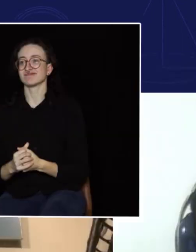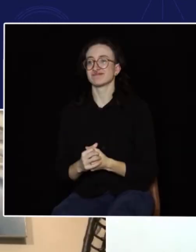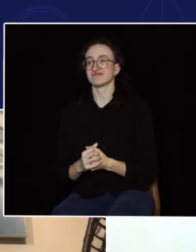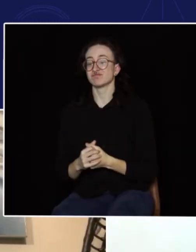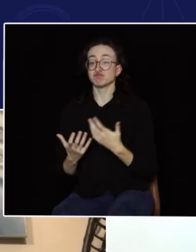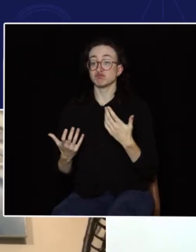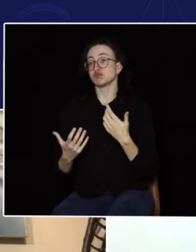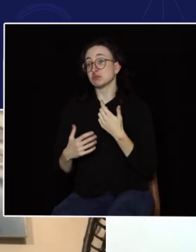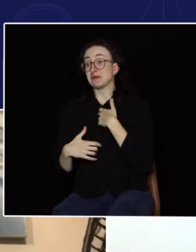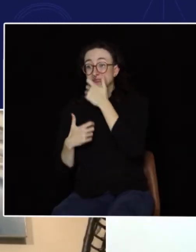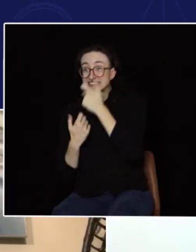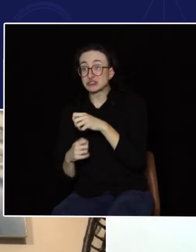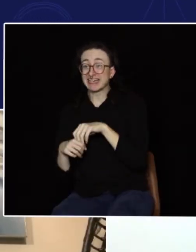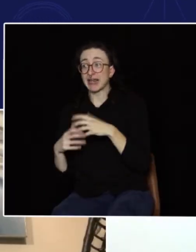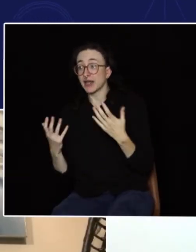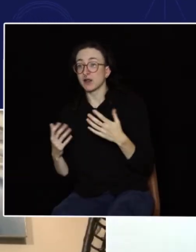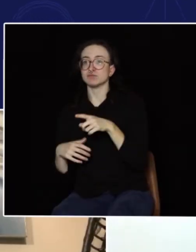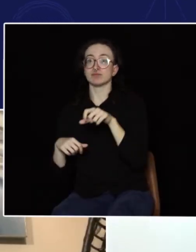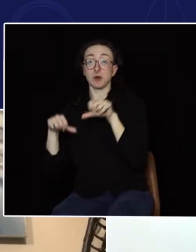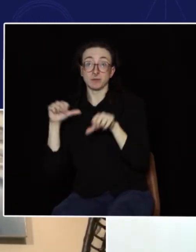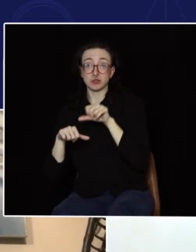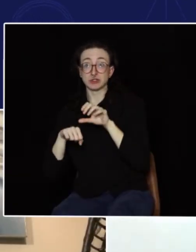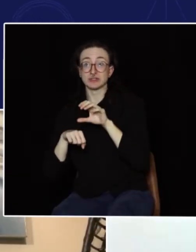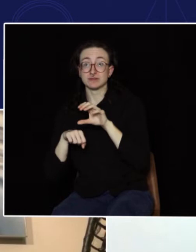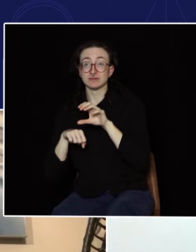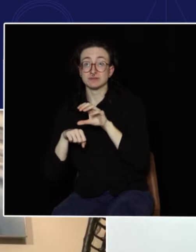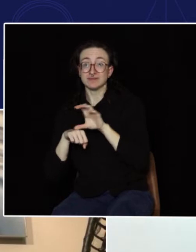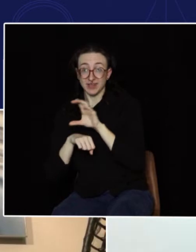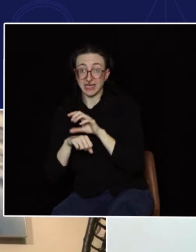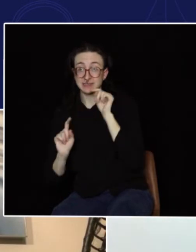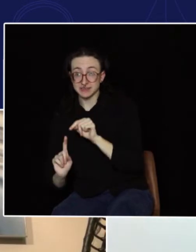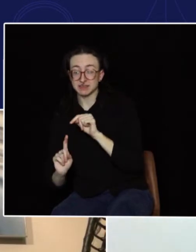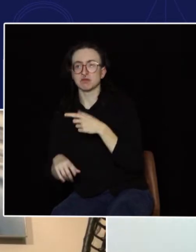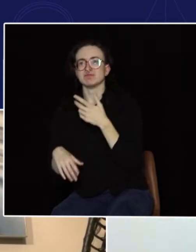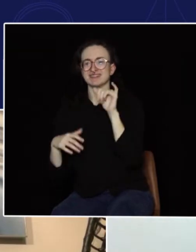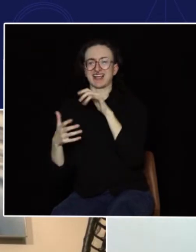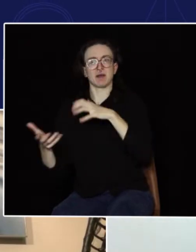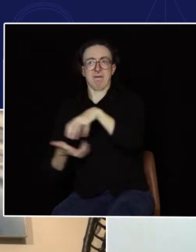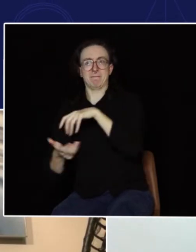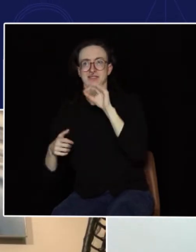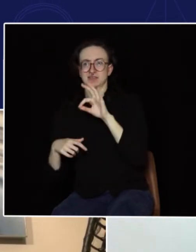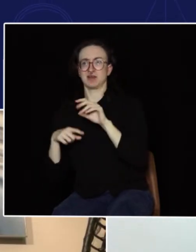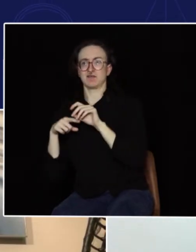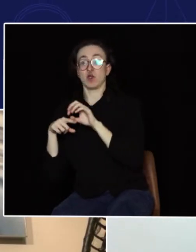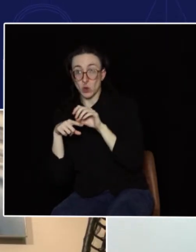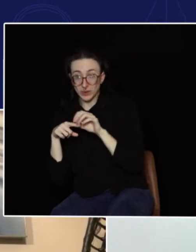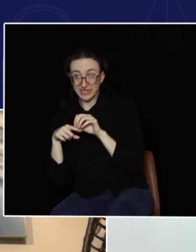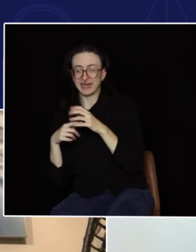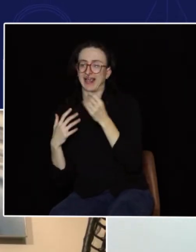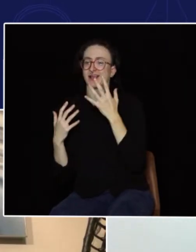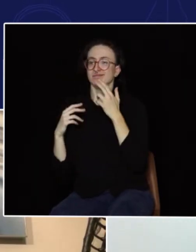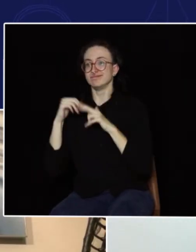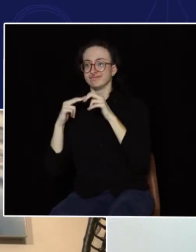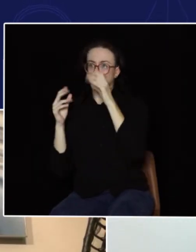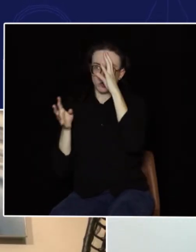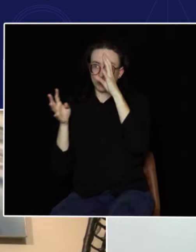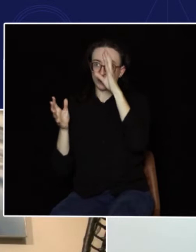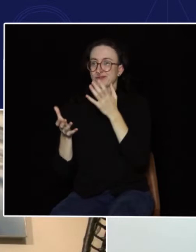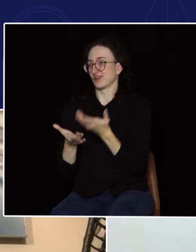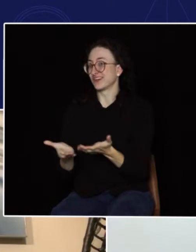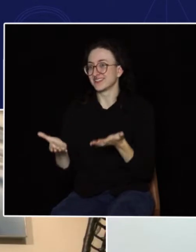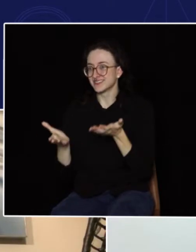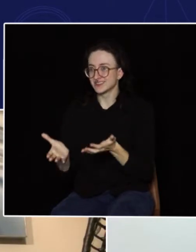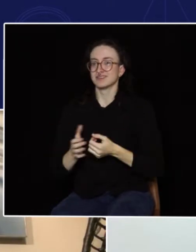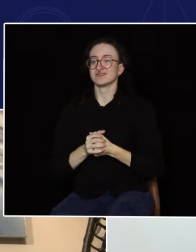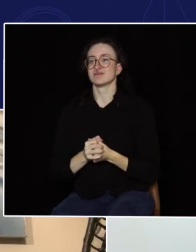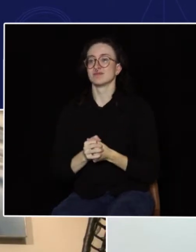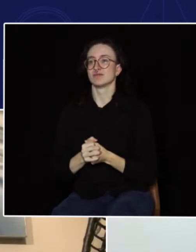[YABSERA:] Yeah... I'm interested in computer science. It's like a mix of coding, and like, creating stuff.